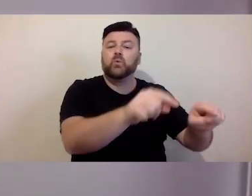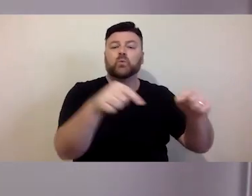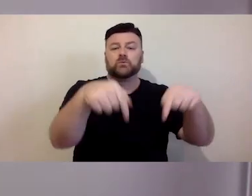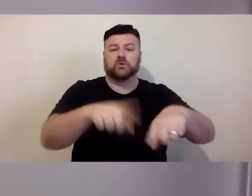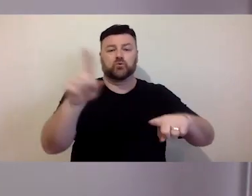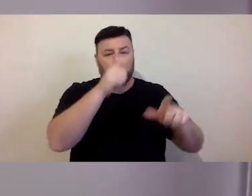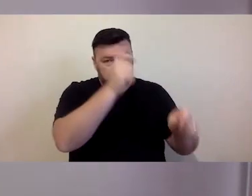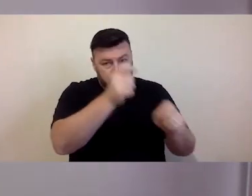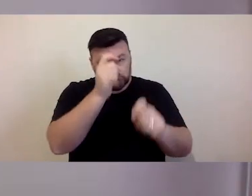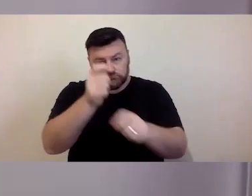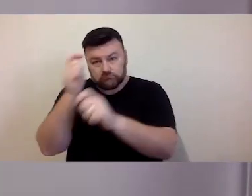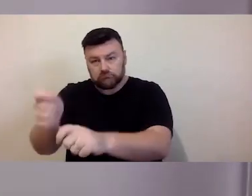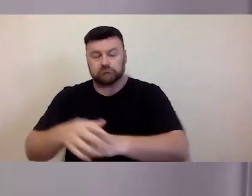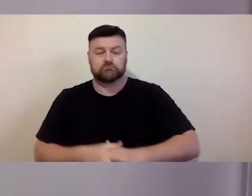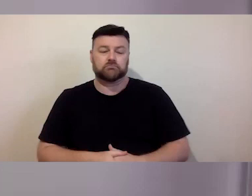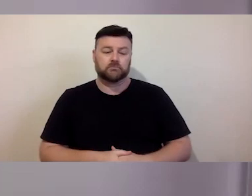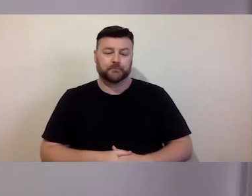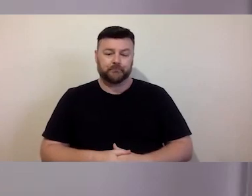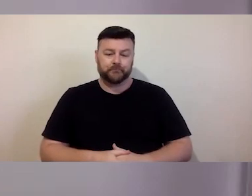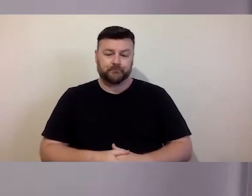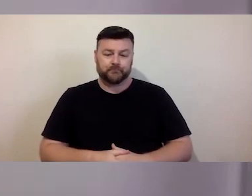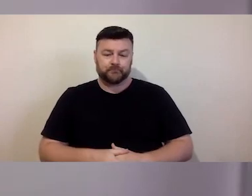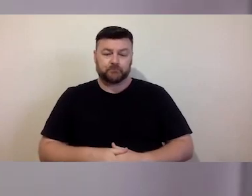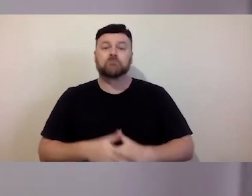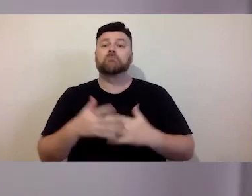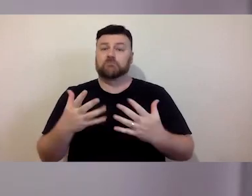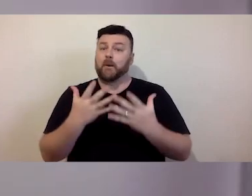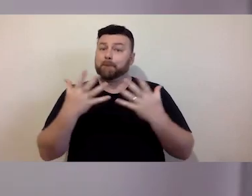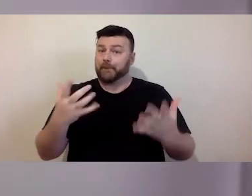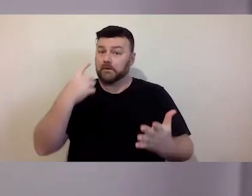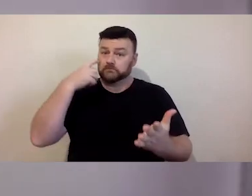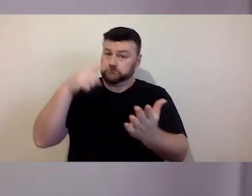I want to give also extend my acknowledgment to the Australia